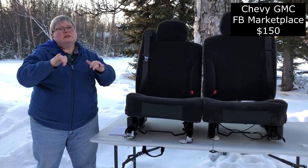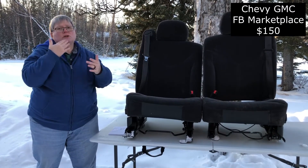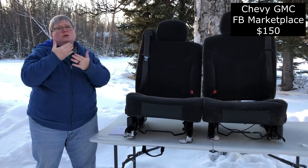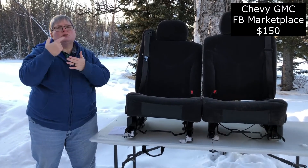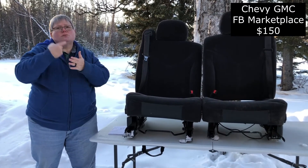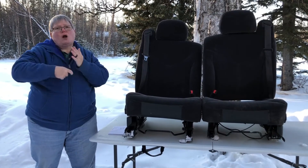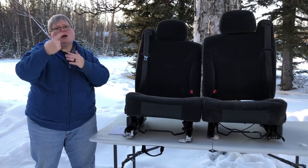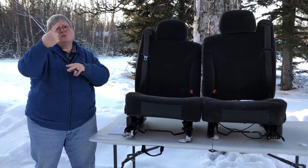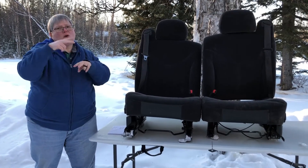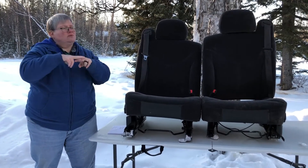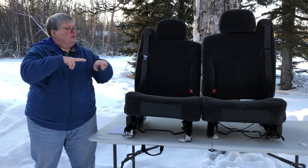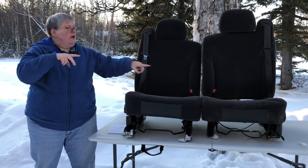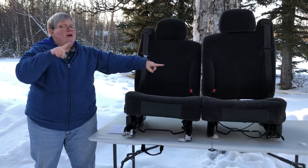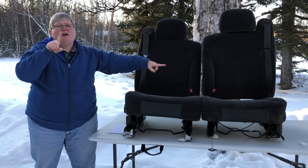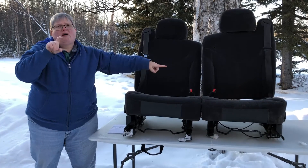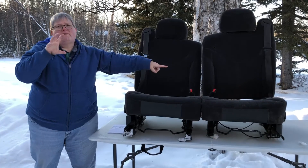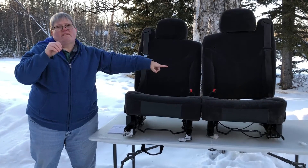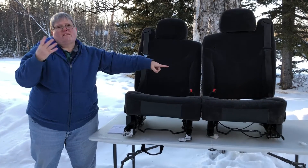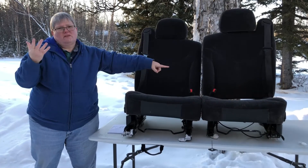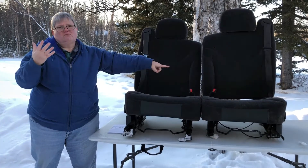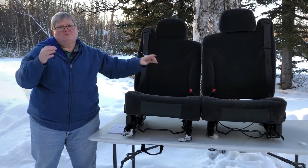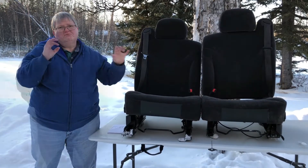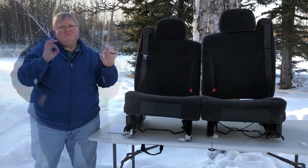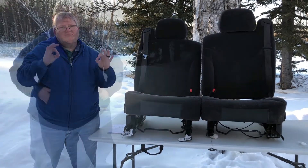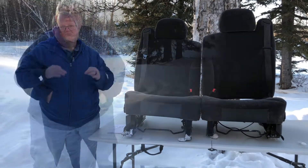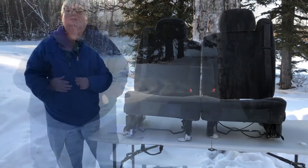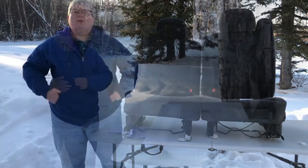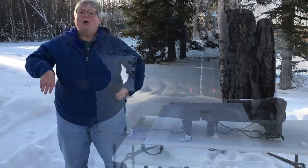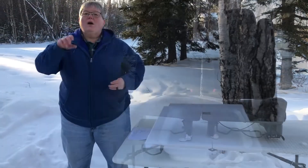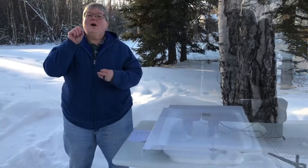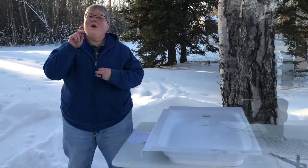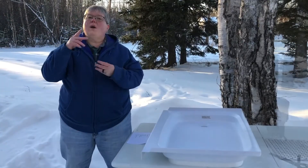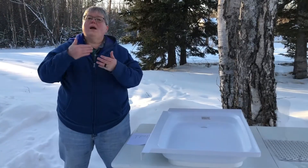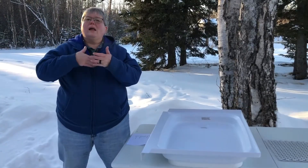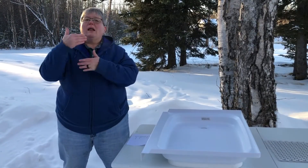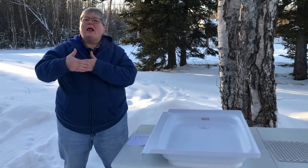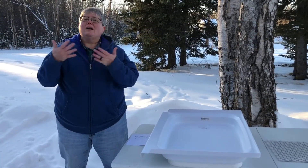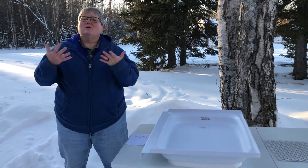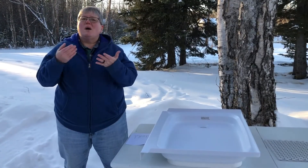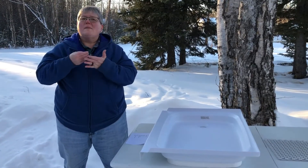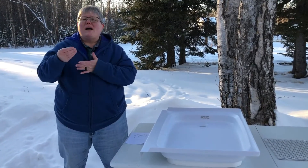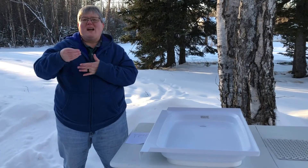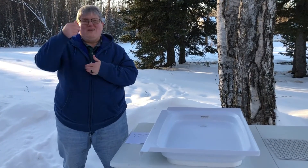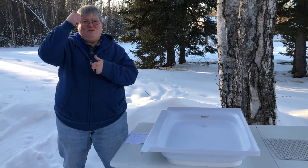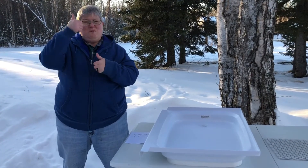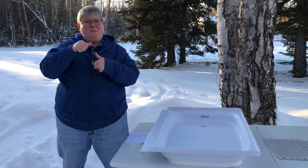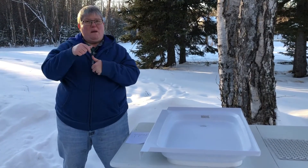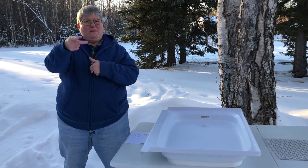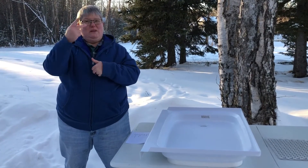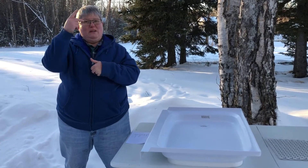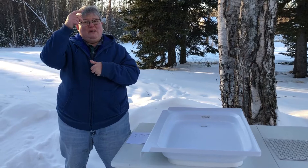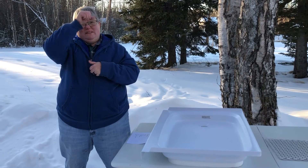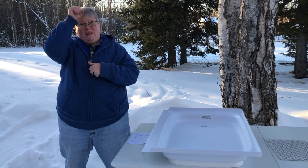it's still a good price for just the one chair. Okay the next thing we bought remember uh Summer